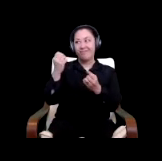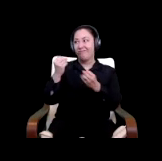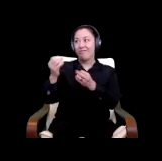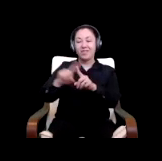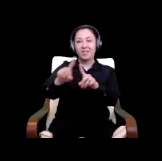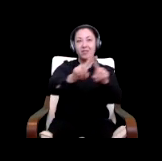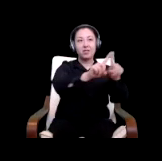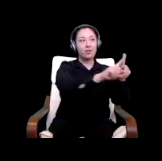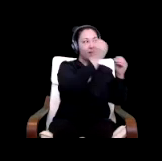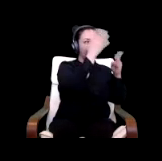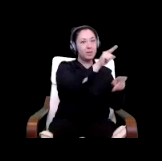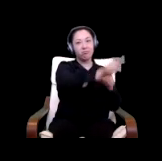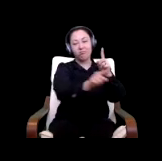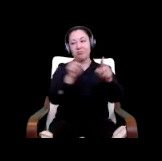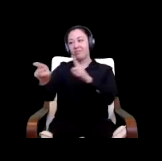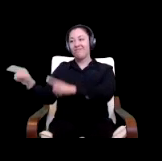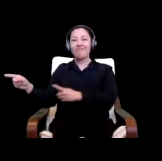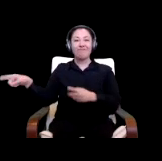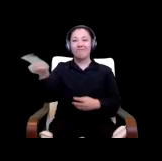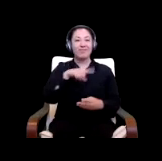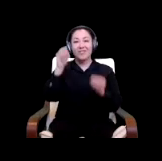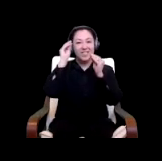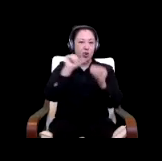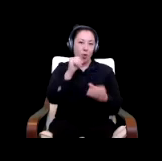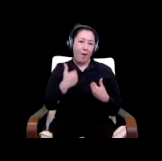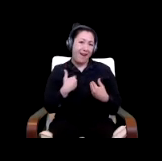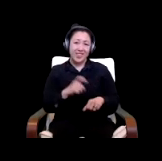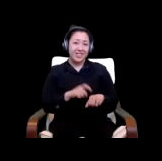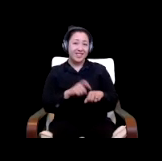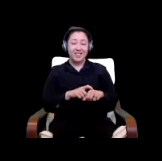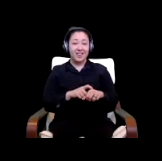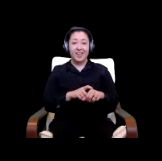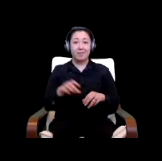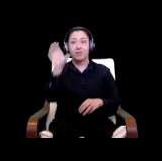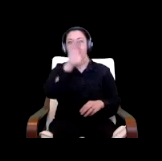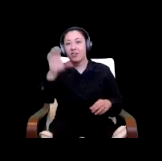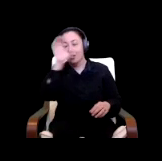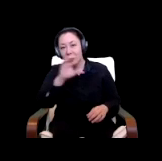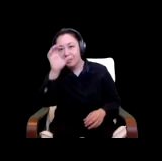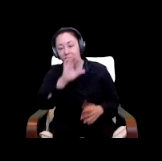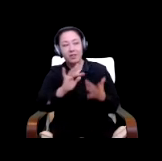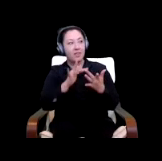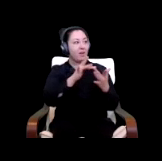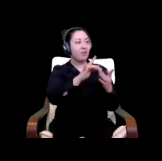do not always have the time to scour the Internet for all the different information for one